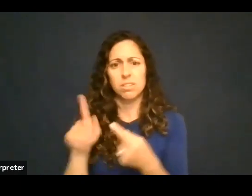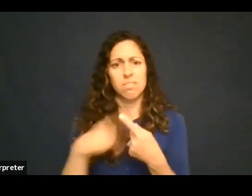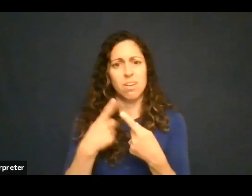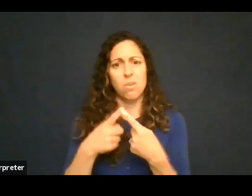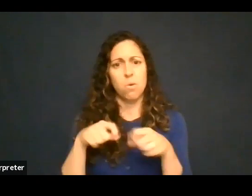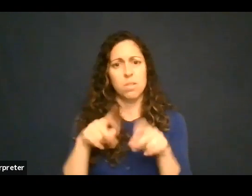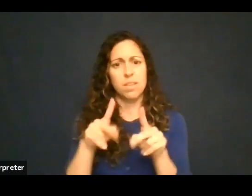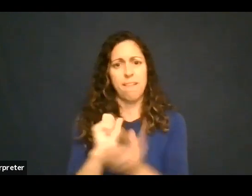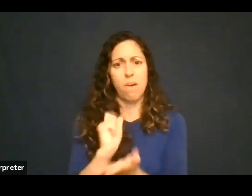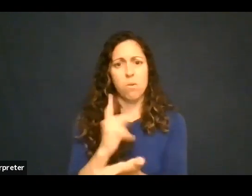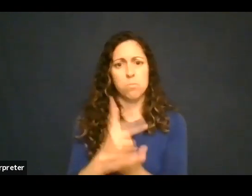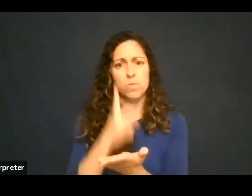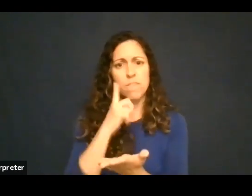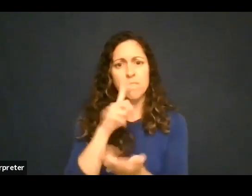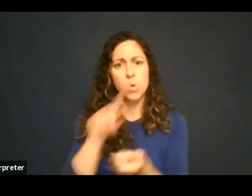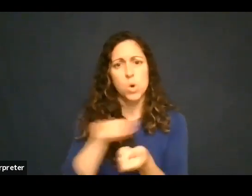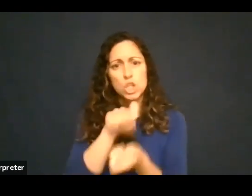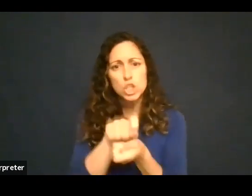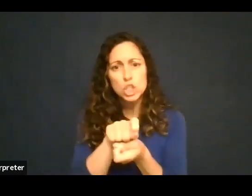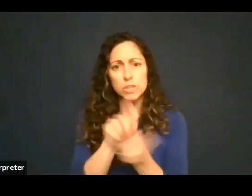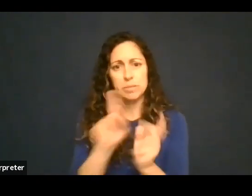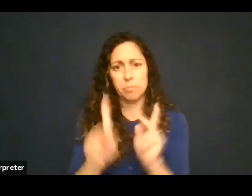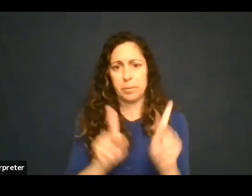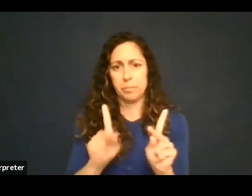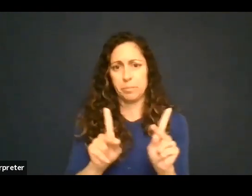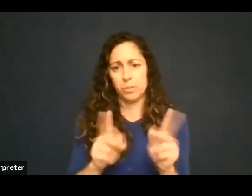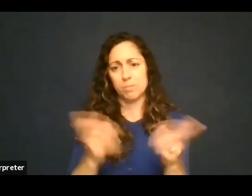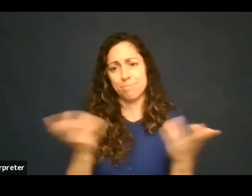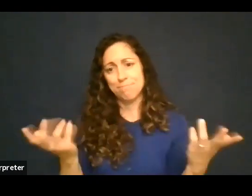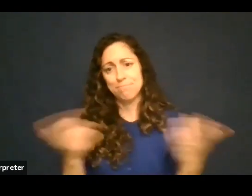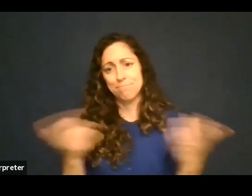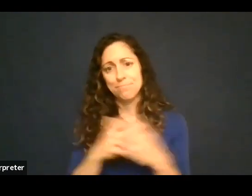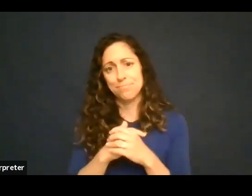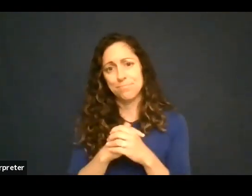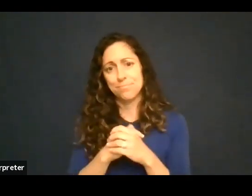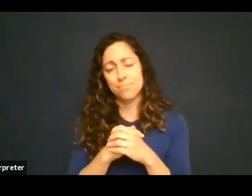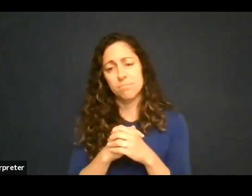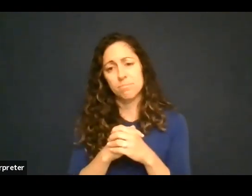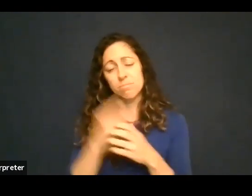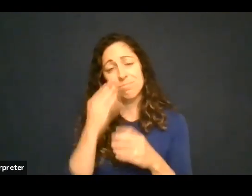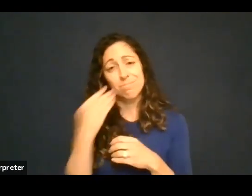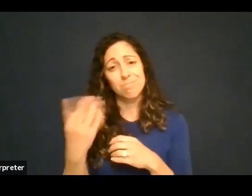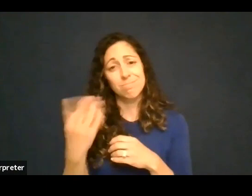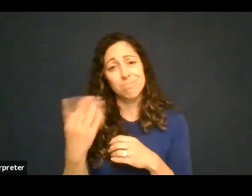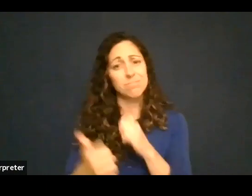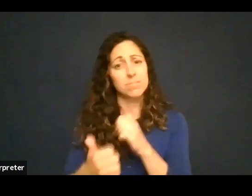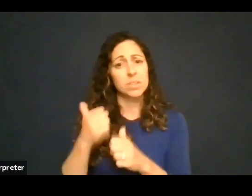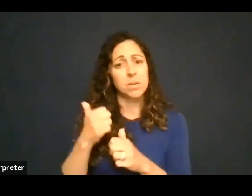So I think, first of all, most of the trials or all of them are in early stages.